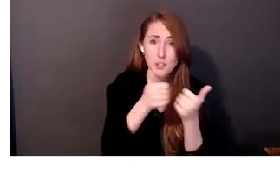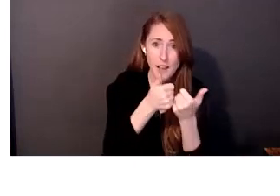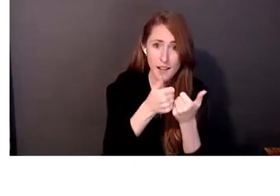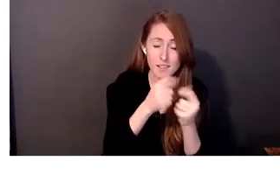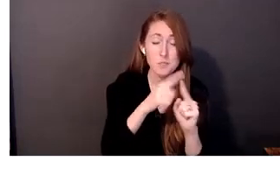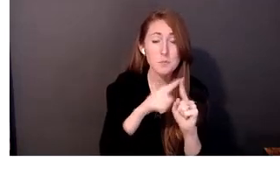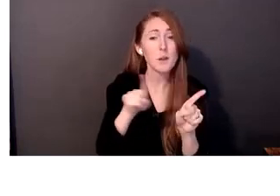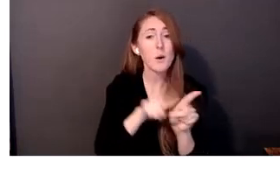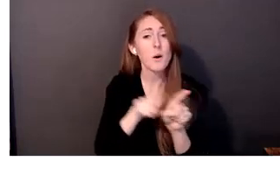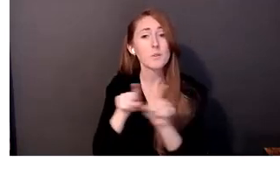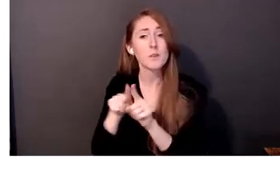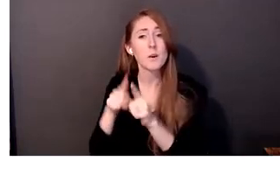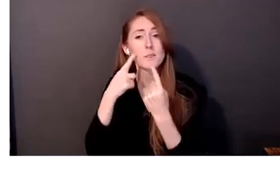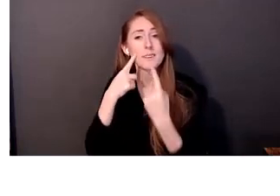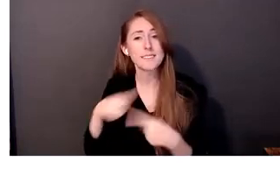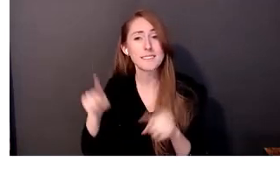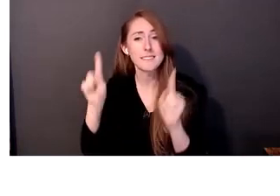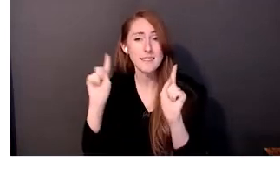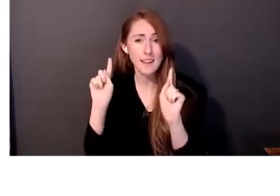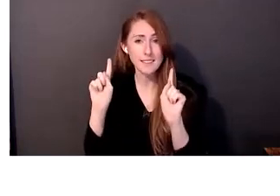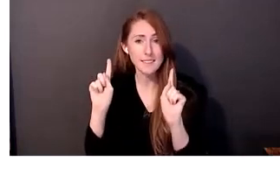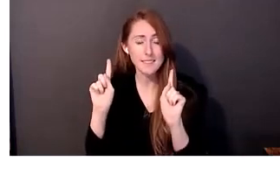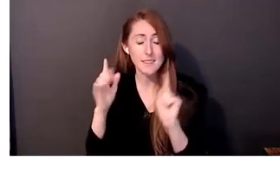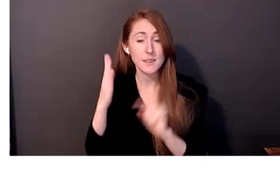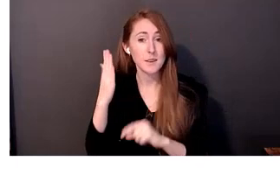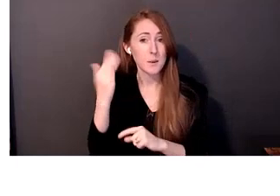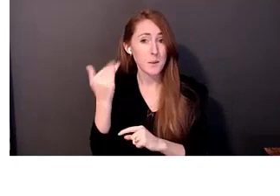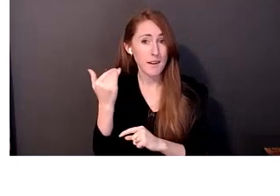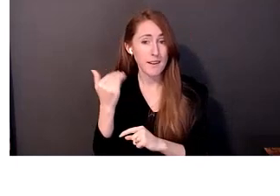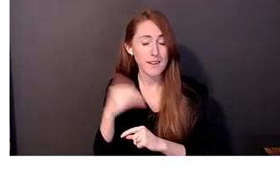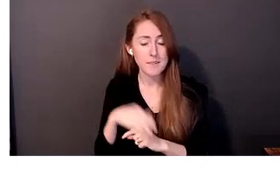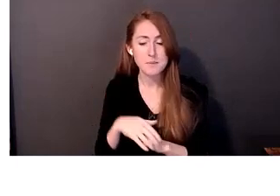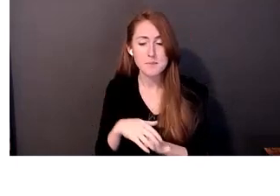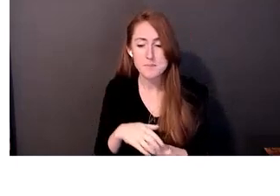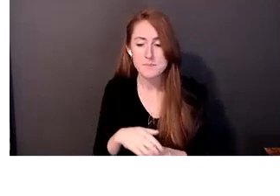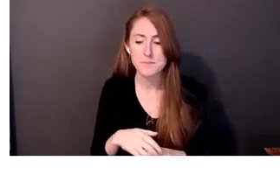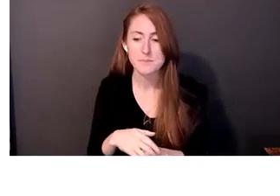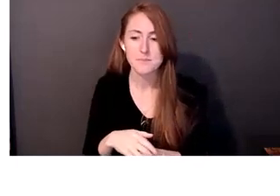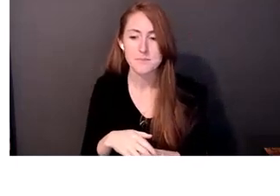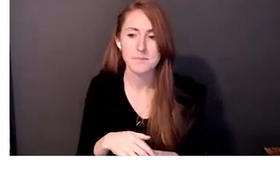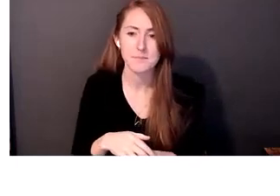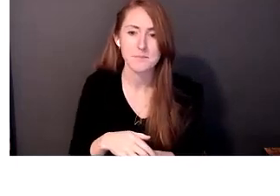because it was very rich to perform